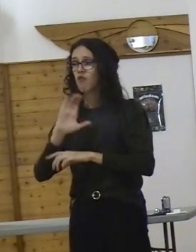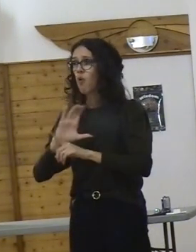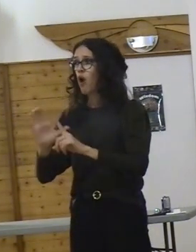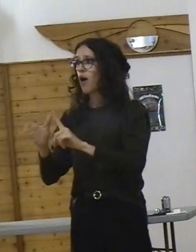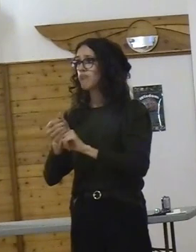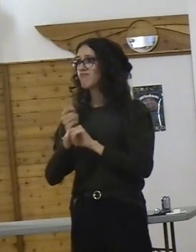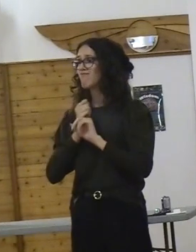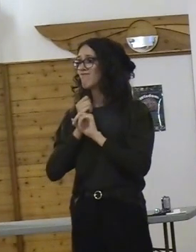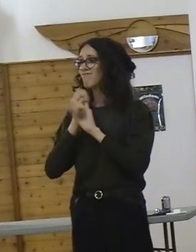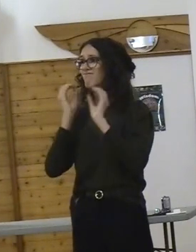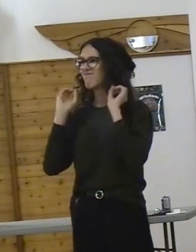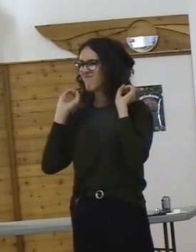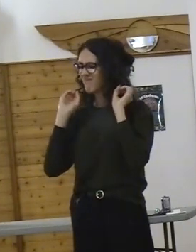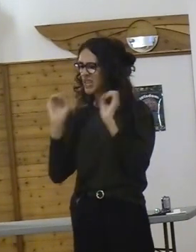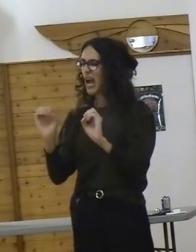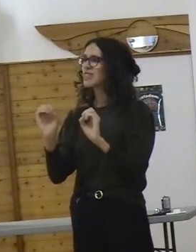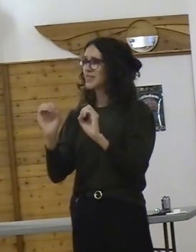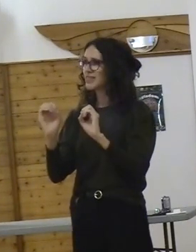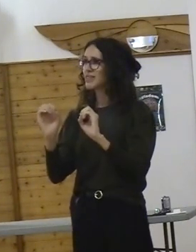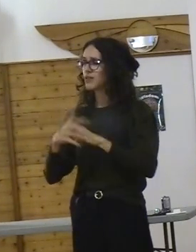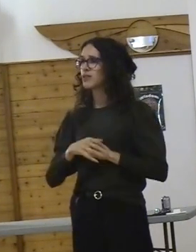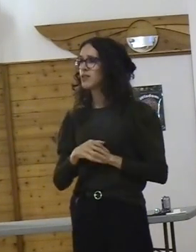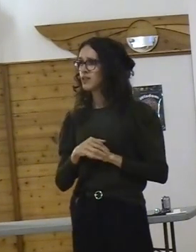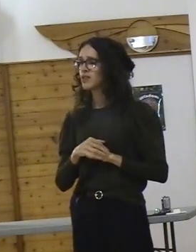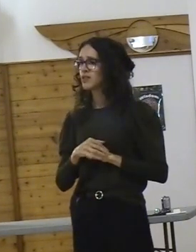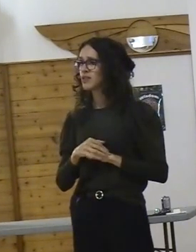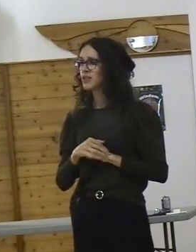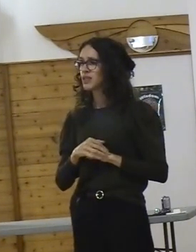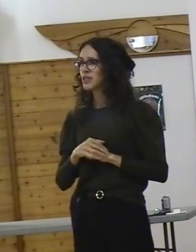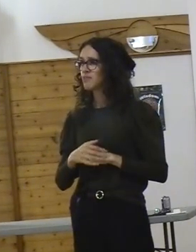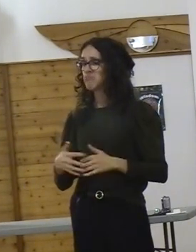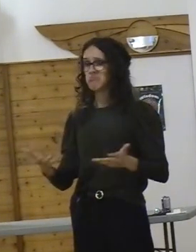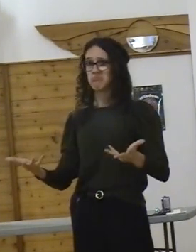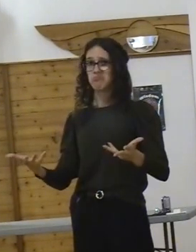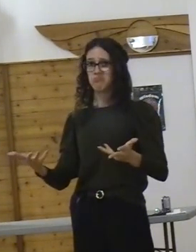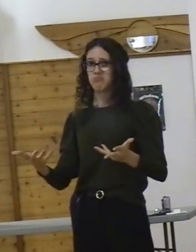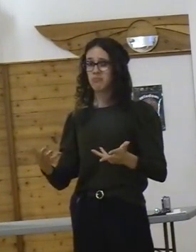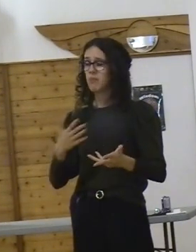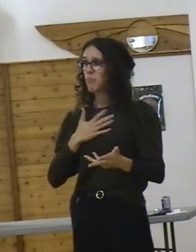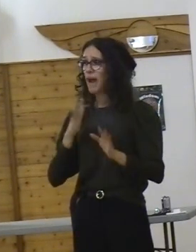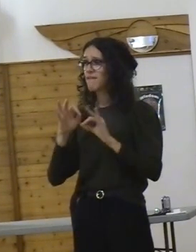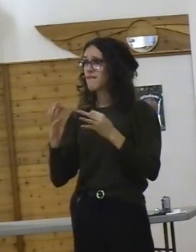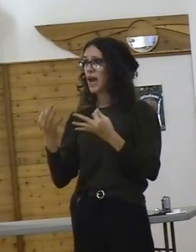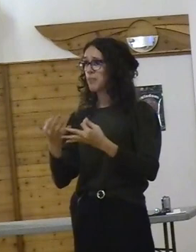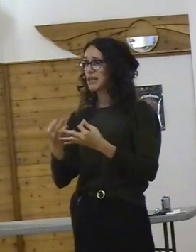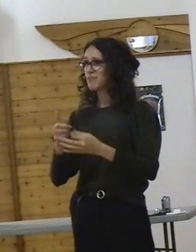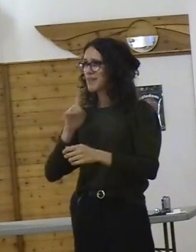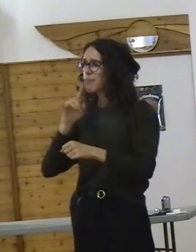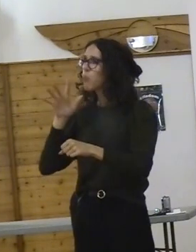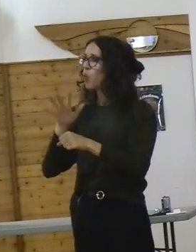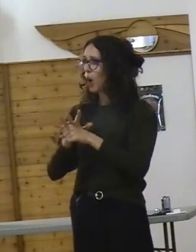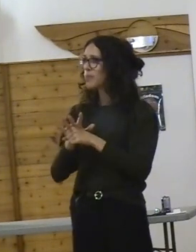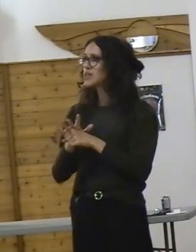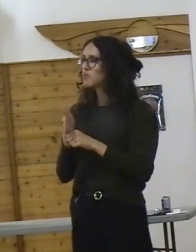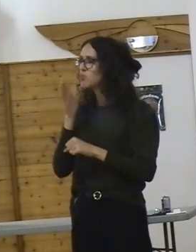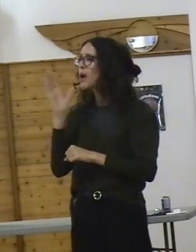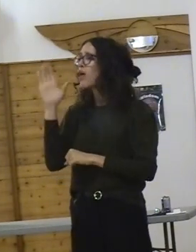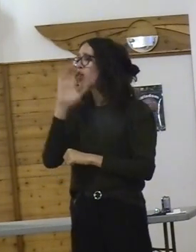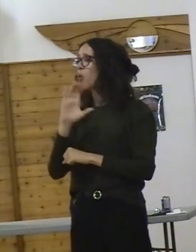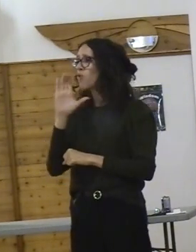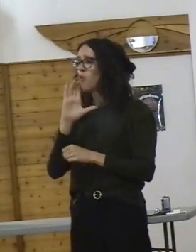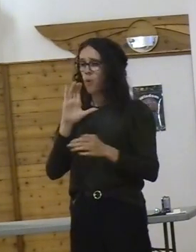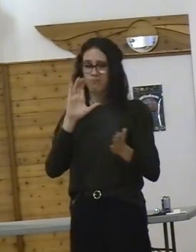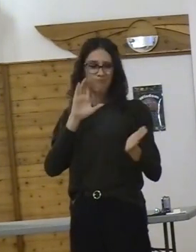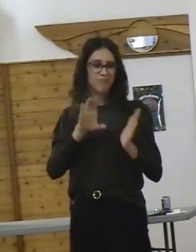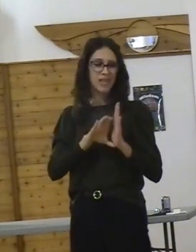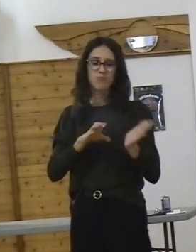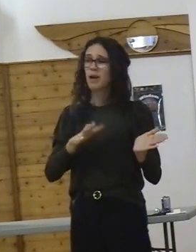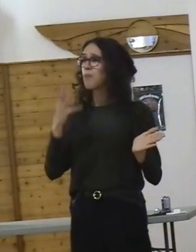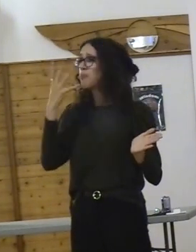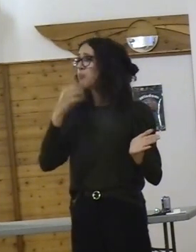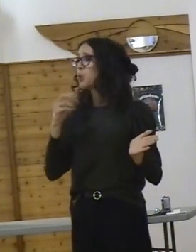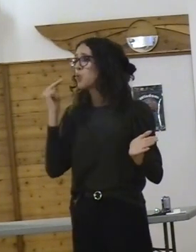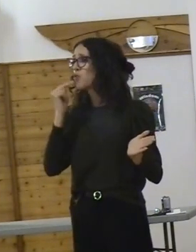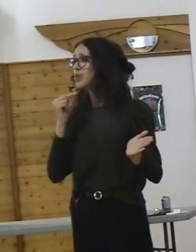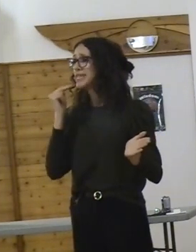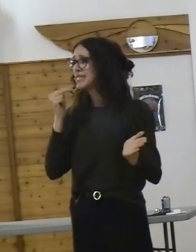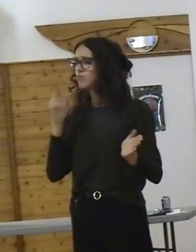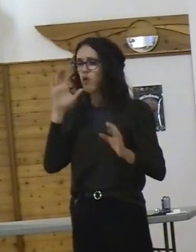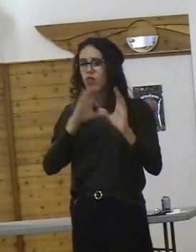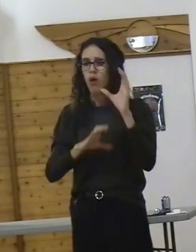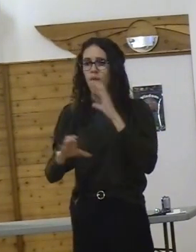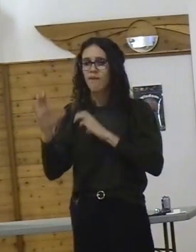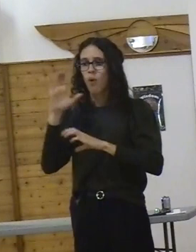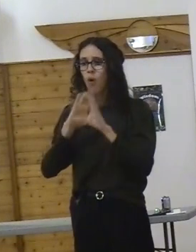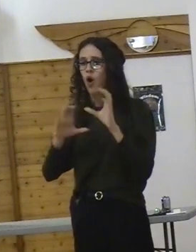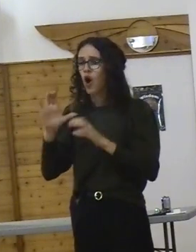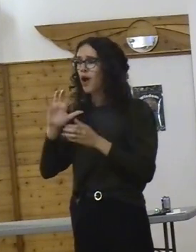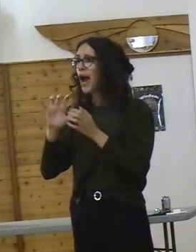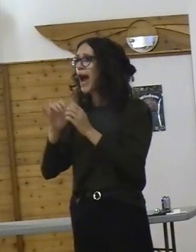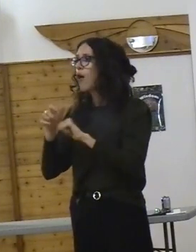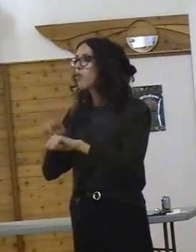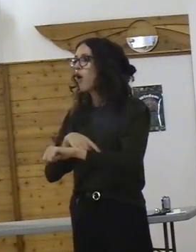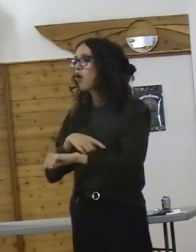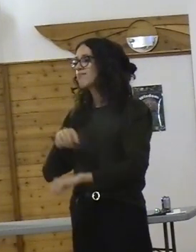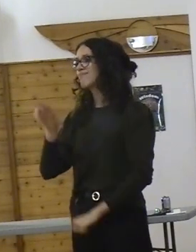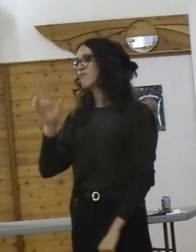They promised my family to dig for my beautiful niece, Tanya, for 31 days.